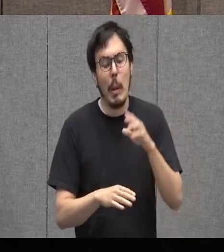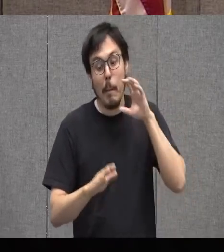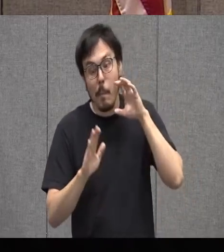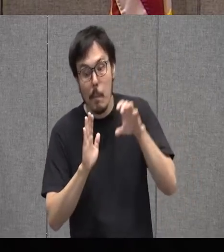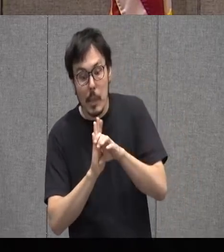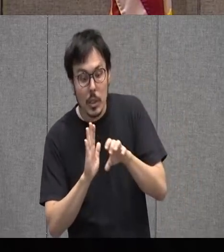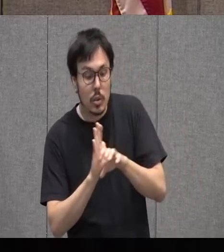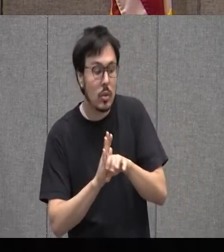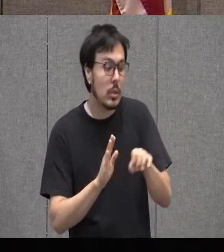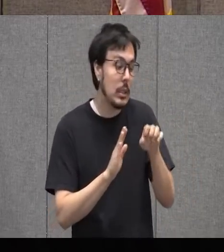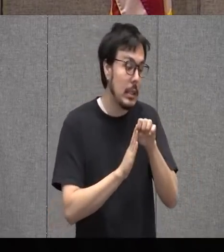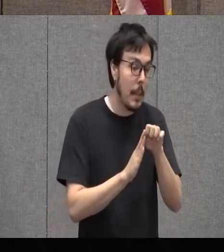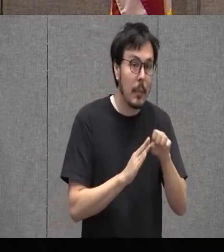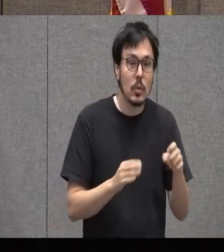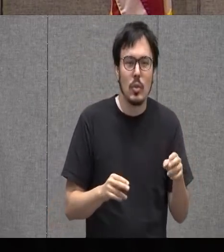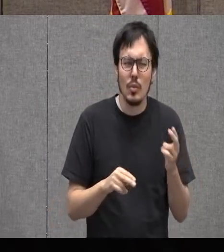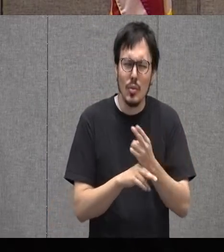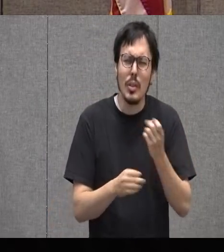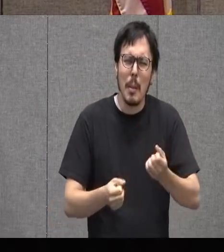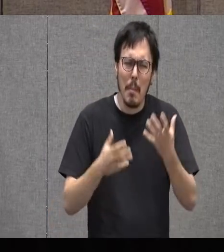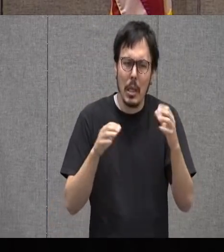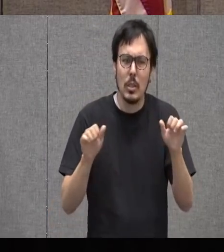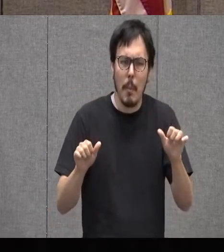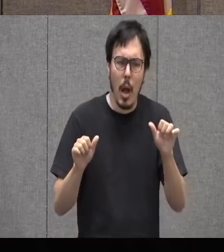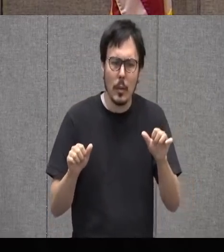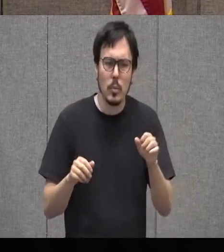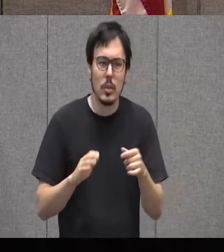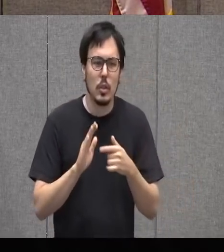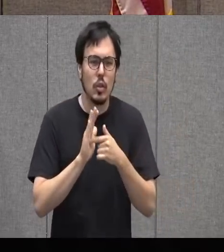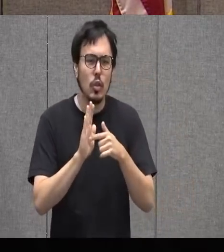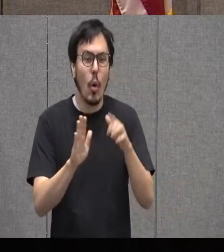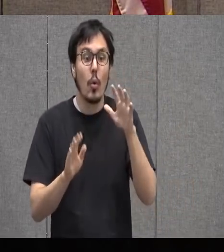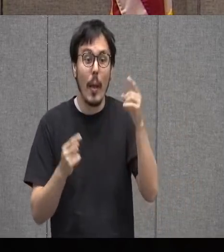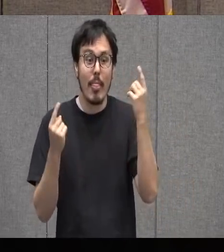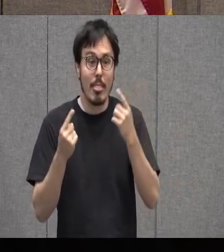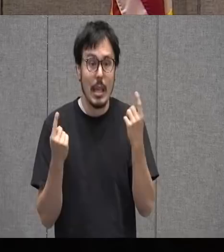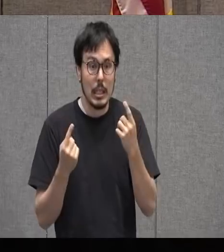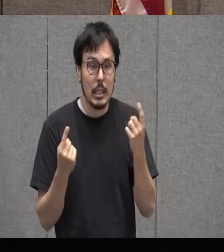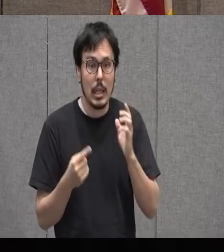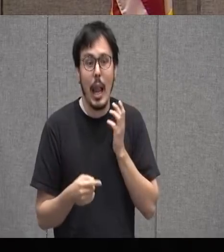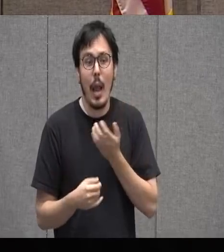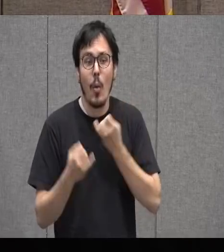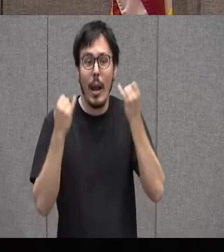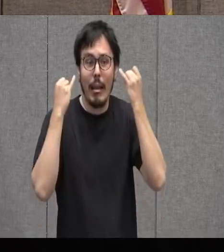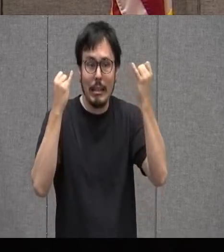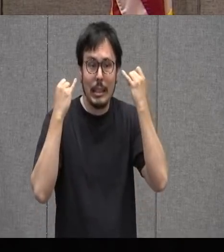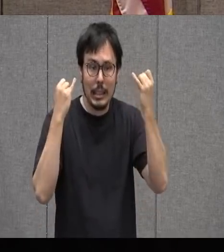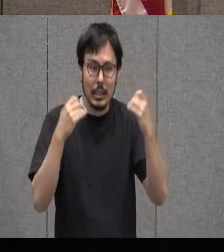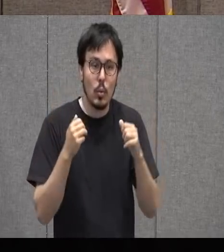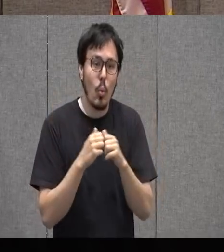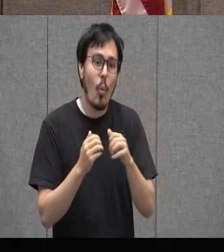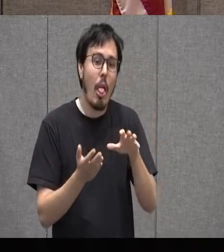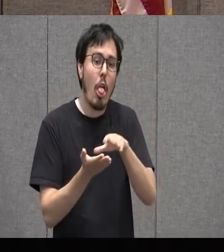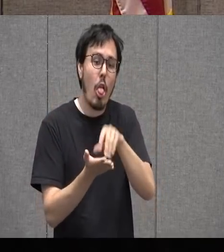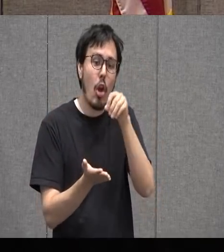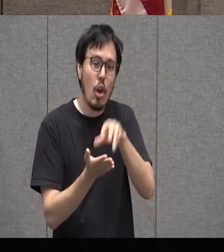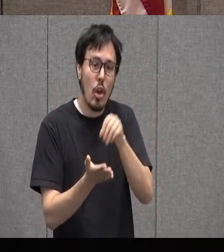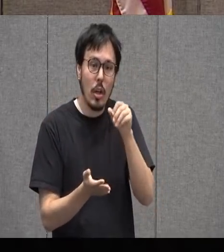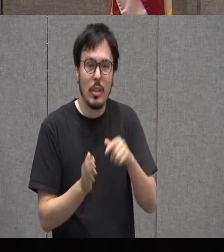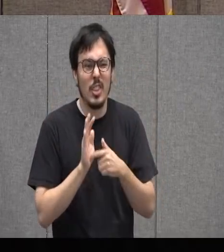and words as we can to share our thinking and our ideas around what we're learning. So we can show maybe some direction